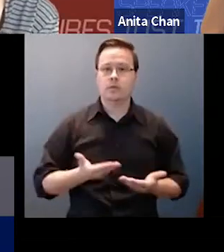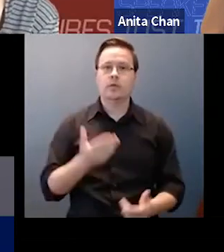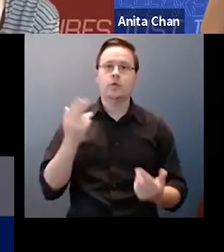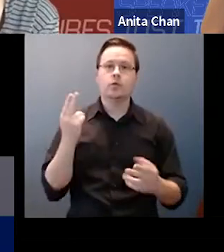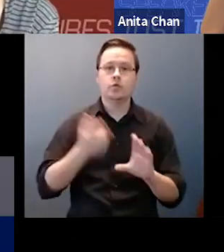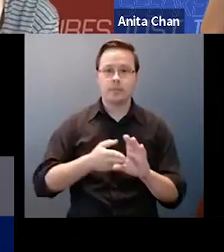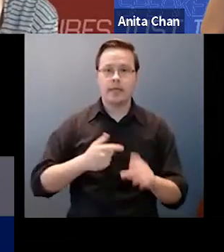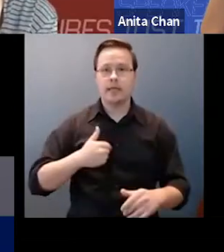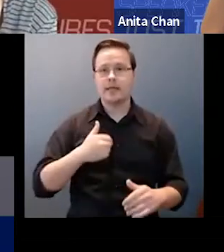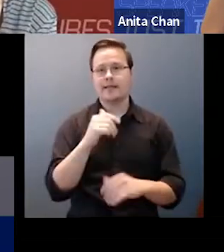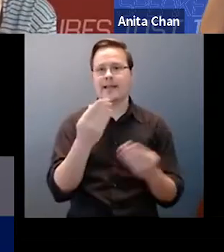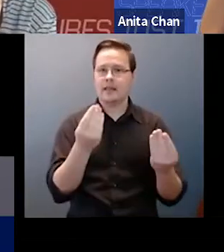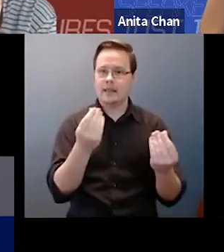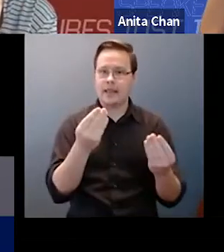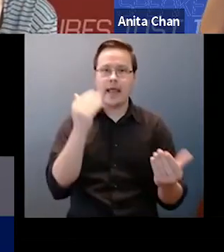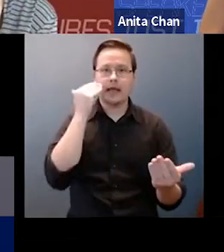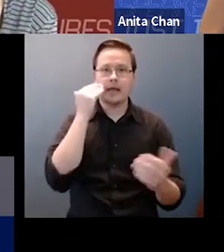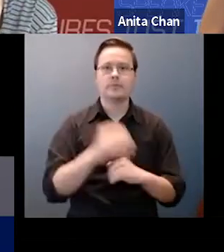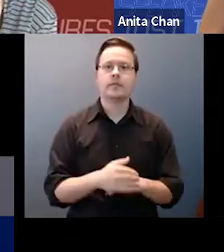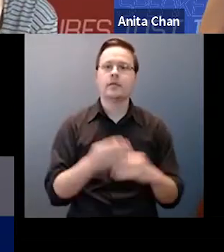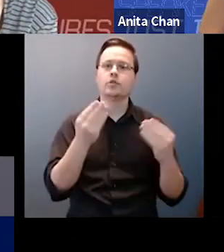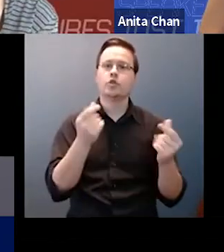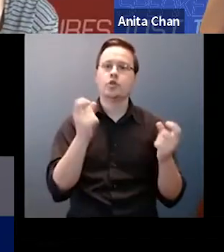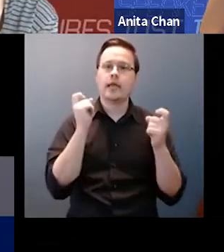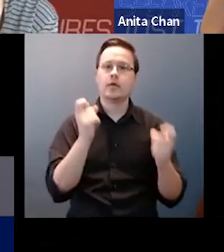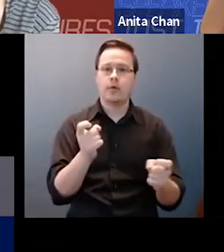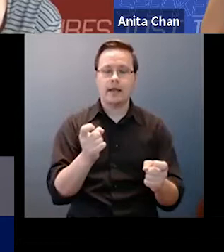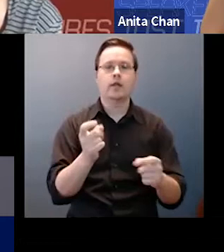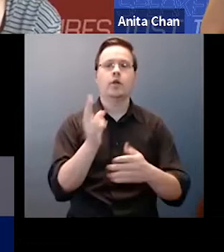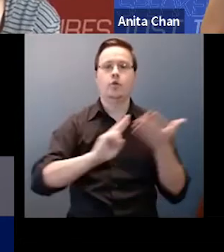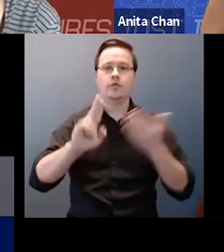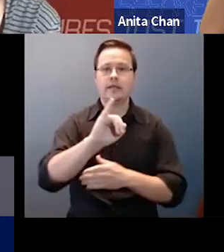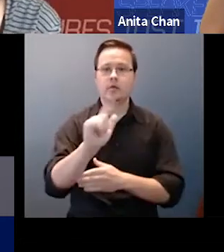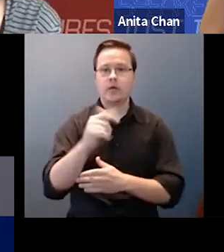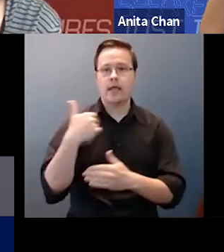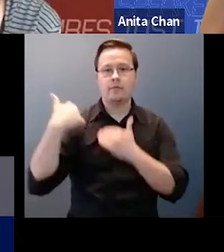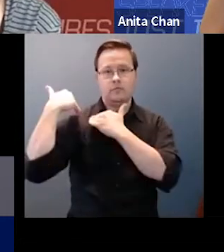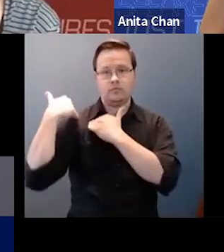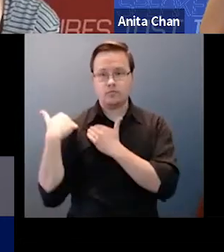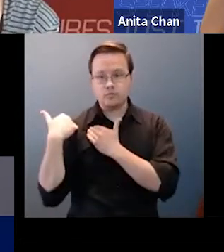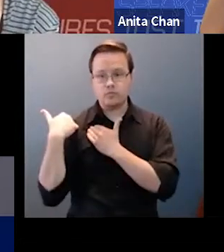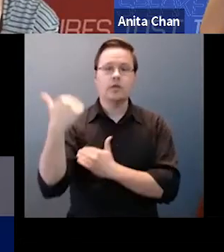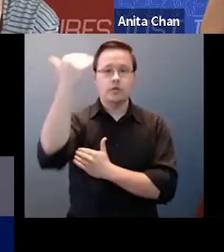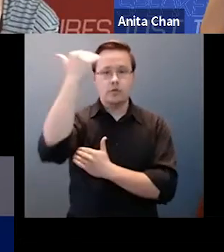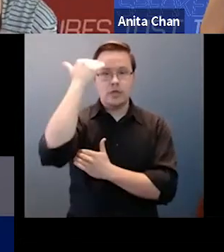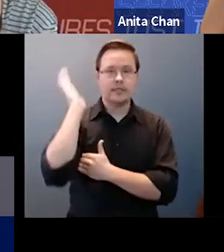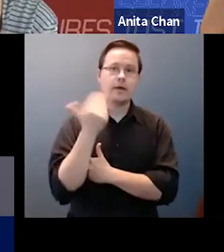a land-grant institution. University of Illinois at Urbana-Champaign, as a responsibility to acknowledge the historical contexts in which exists.